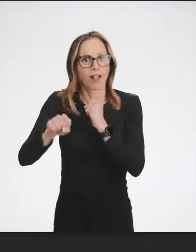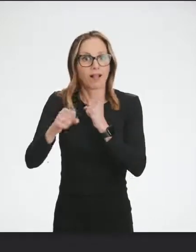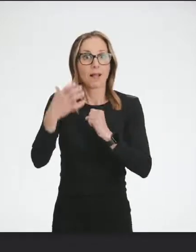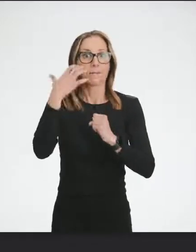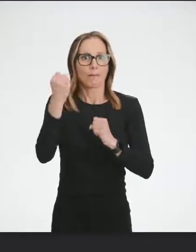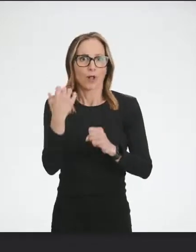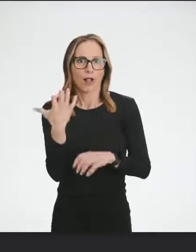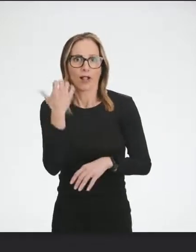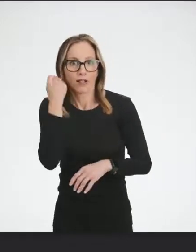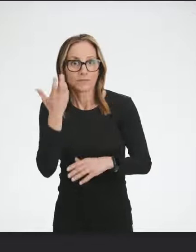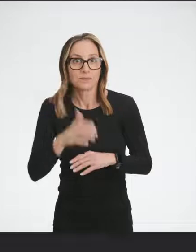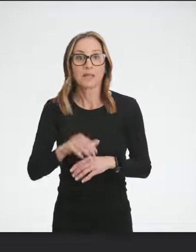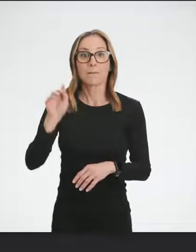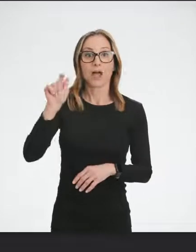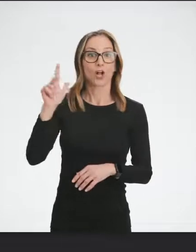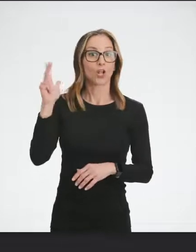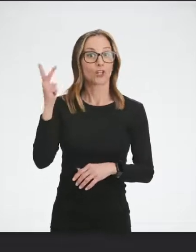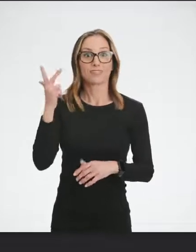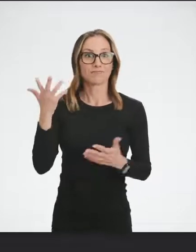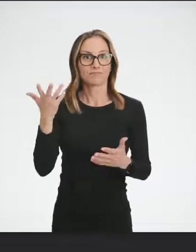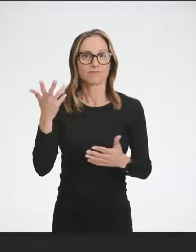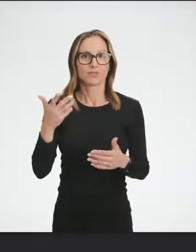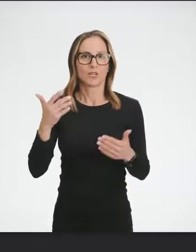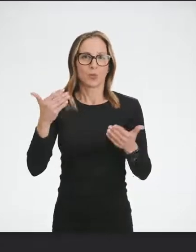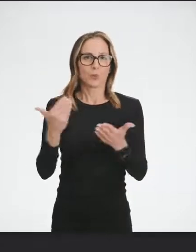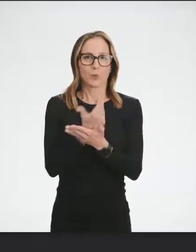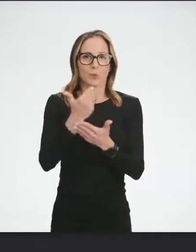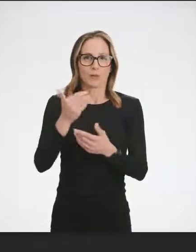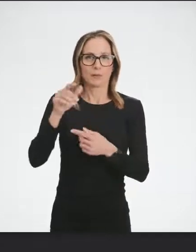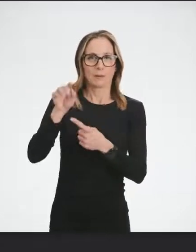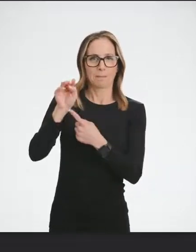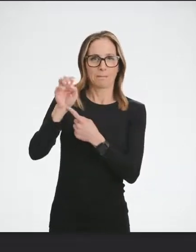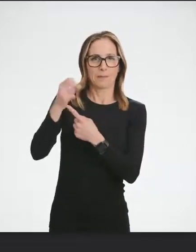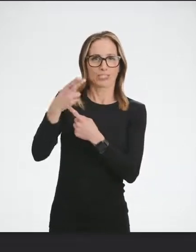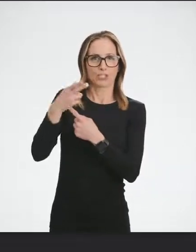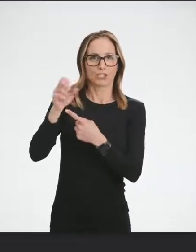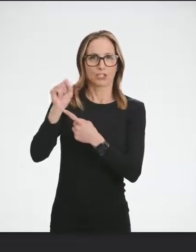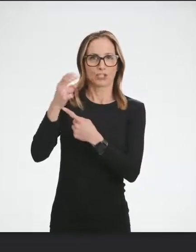Metal 3 introduces a new Mesh Shading API, which gives you precise control over an optimized